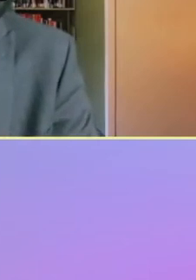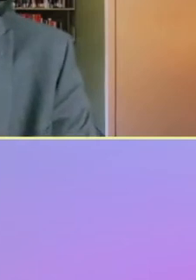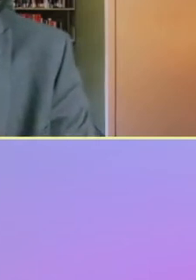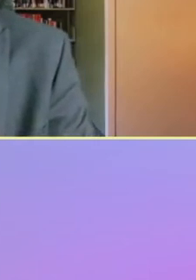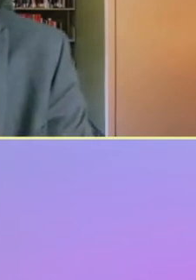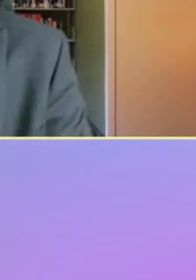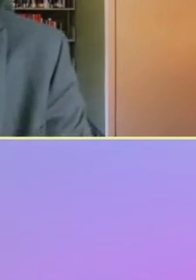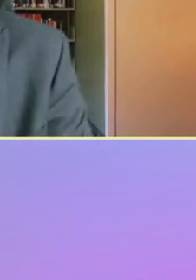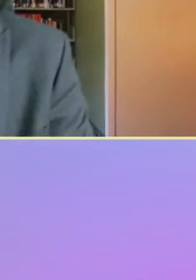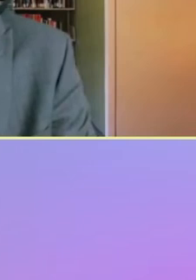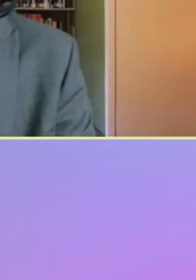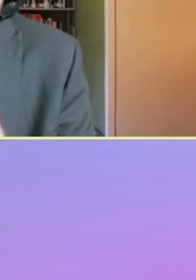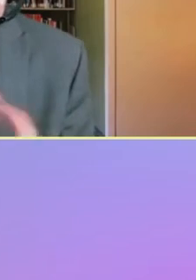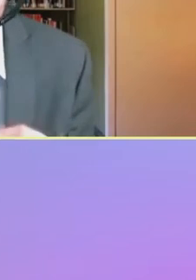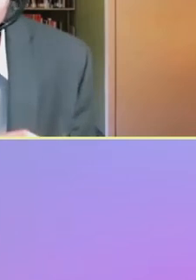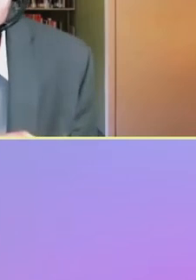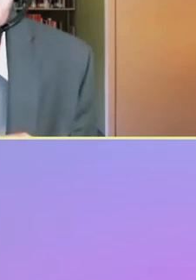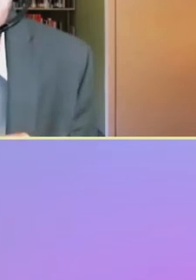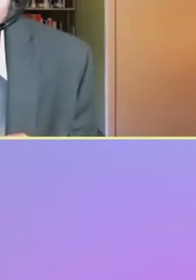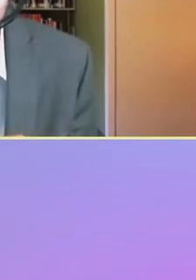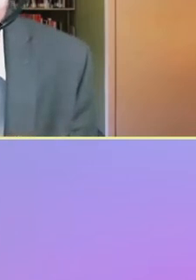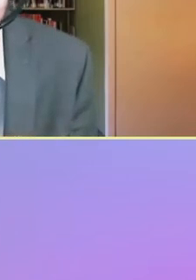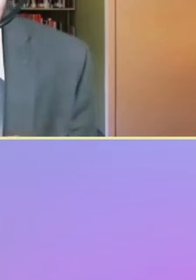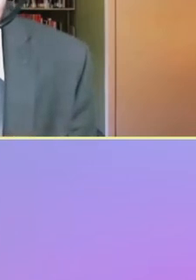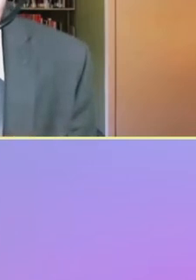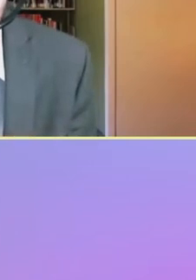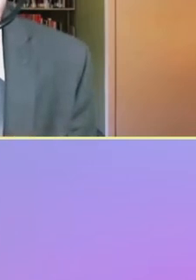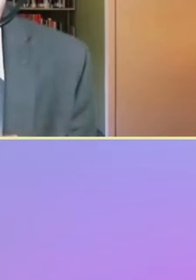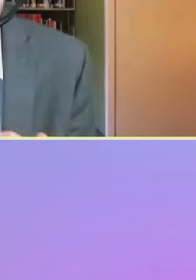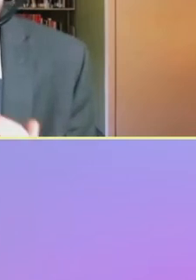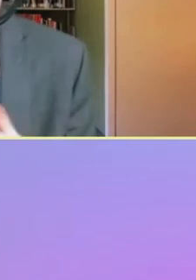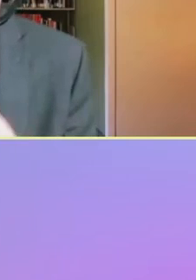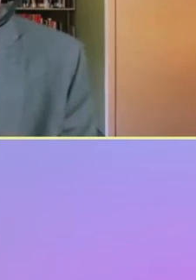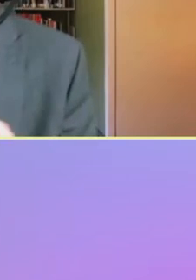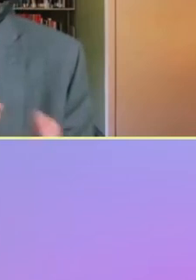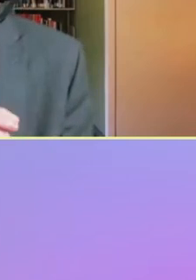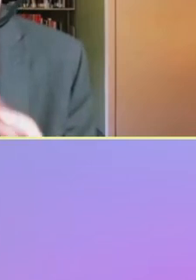question was, specifically around people who are